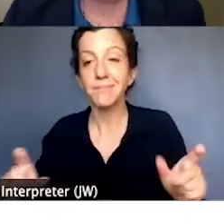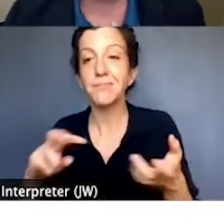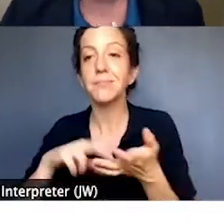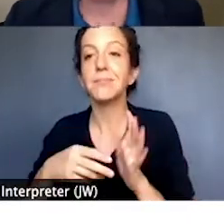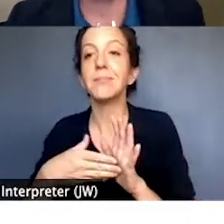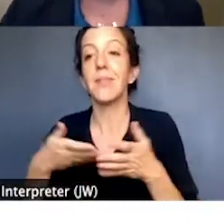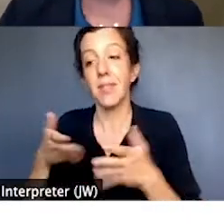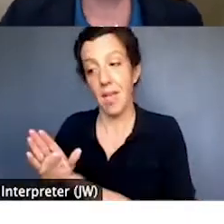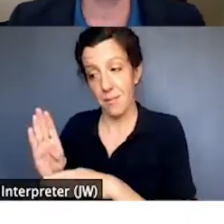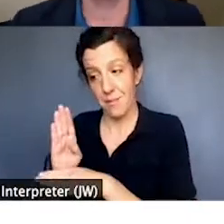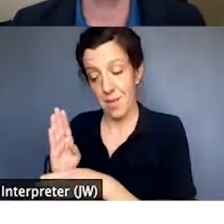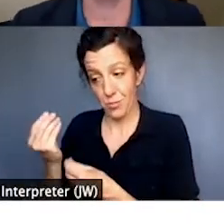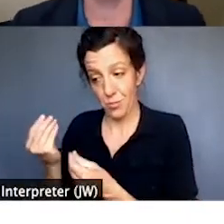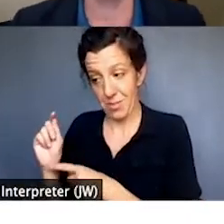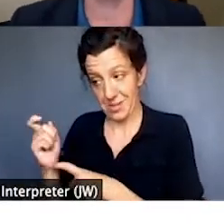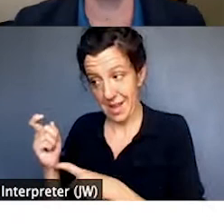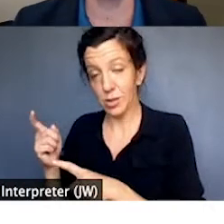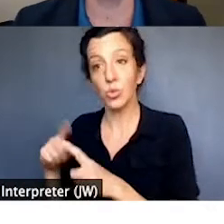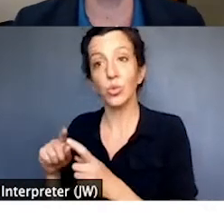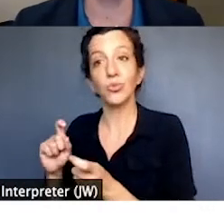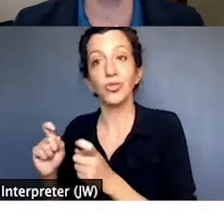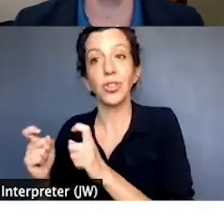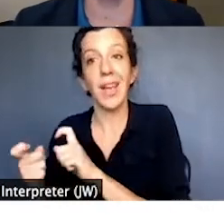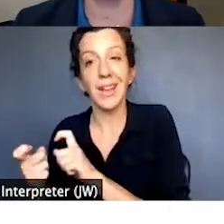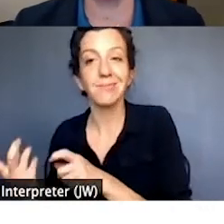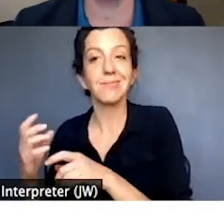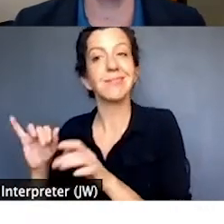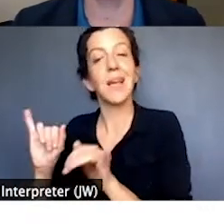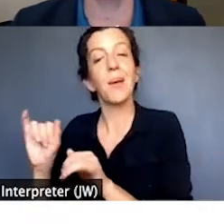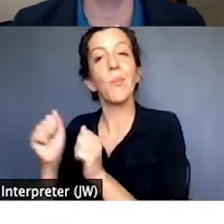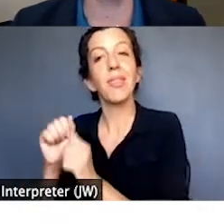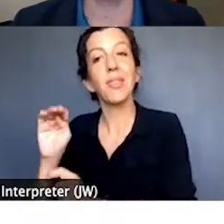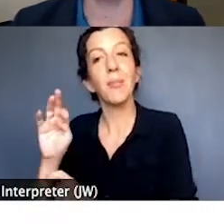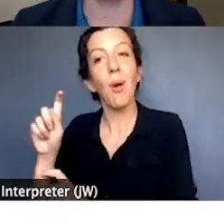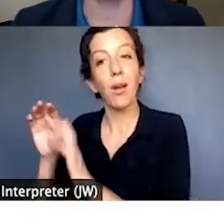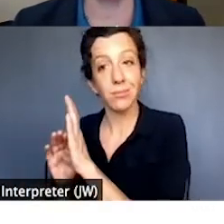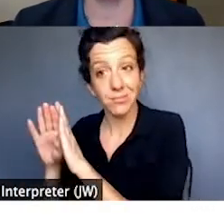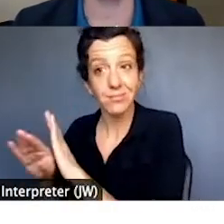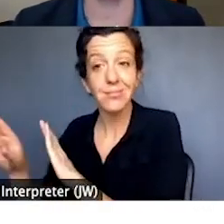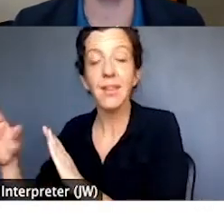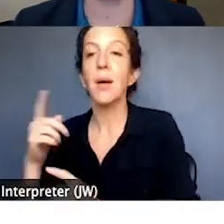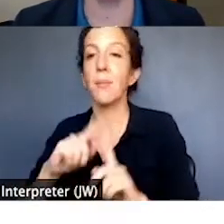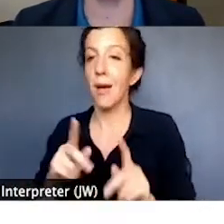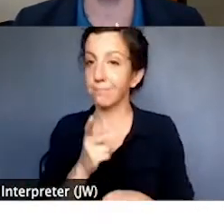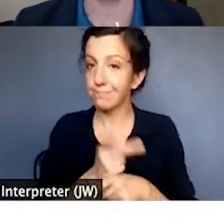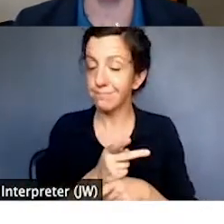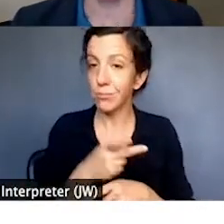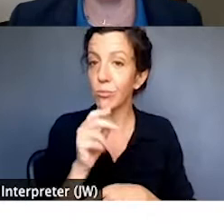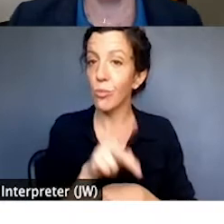And then people who head up other sort of community engagement and activist organizations.